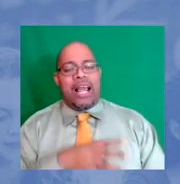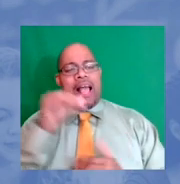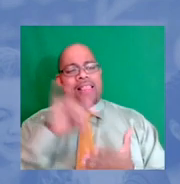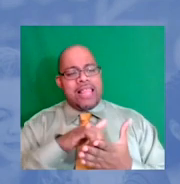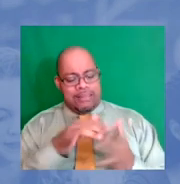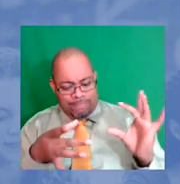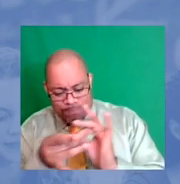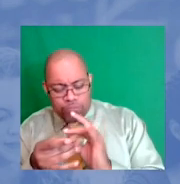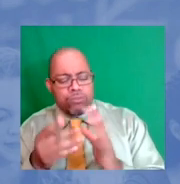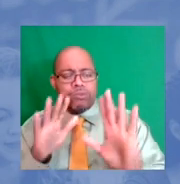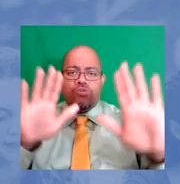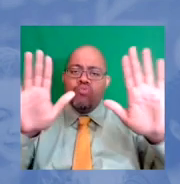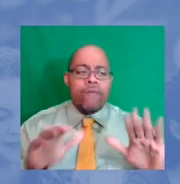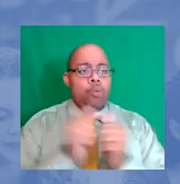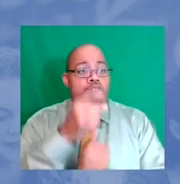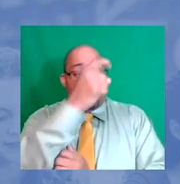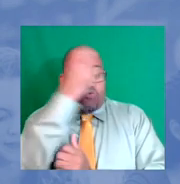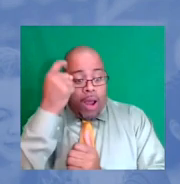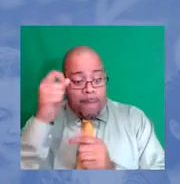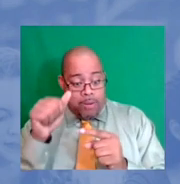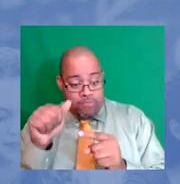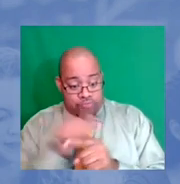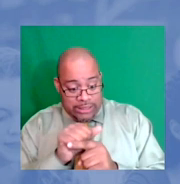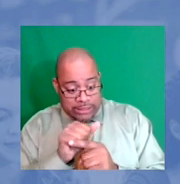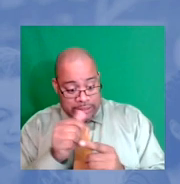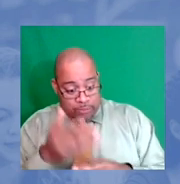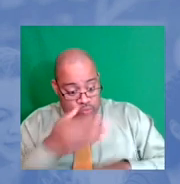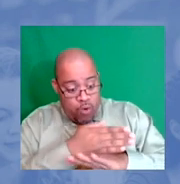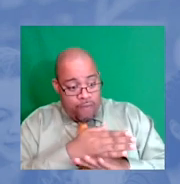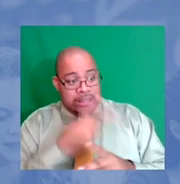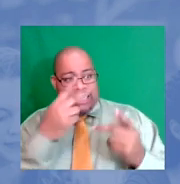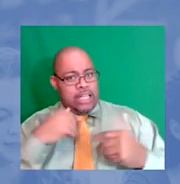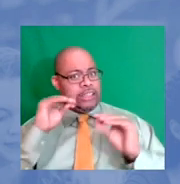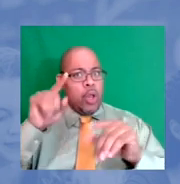THAT I HAD BEEN PREACHING FOR SO LONG. THAT'S HOW WE'VE MOVED FORWARD.